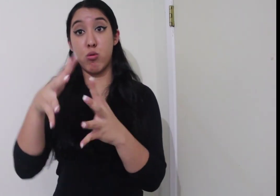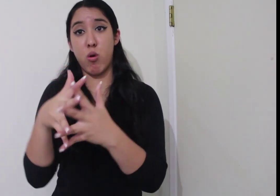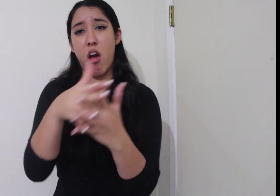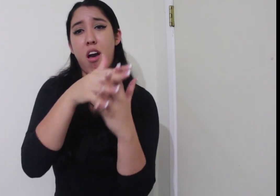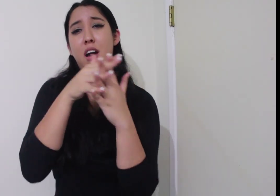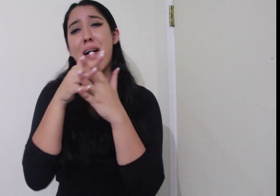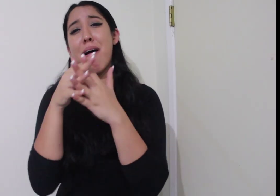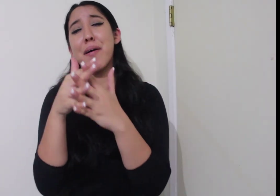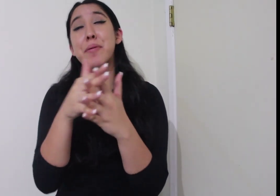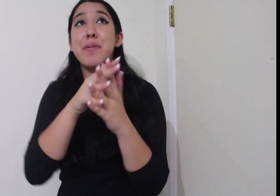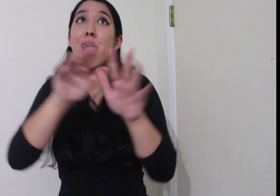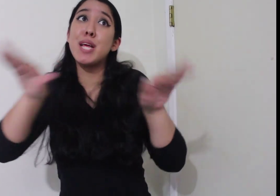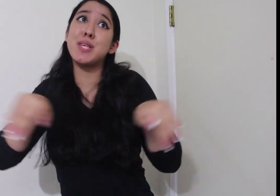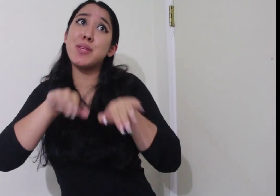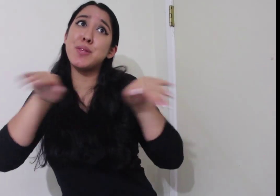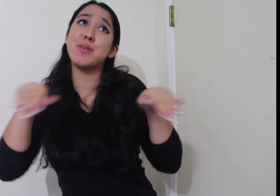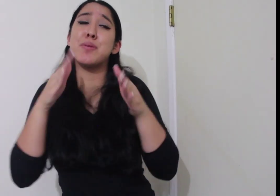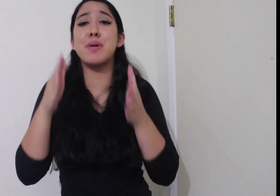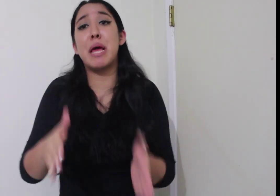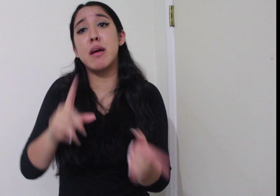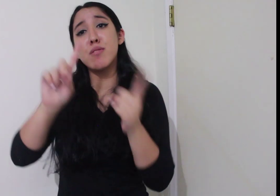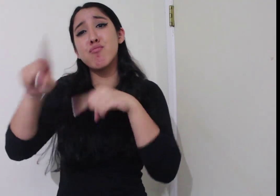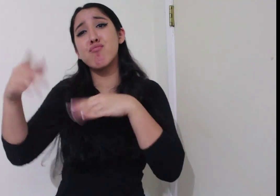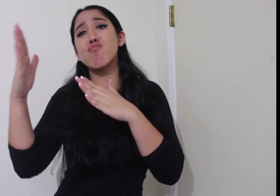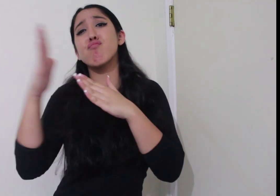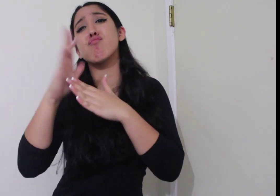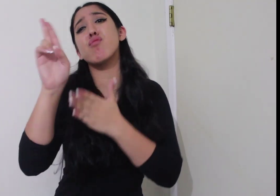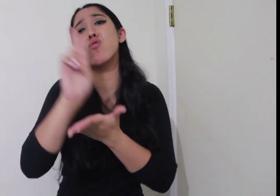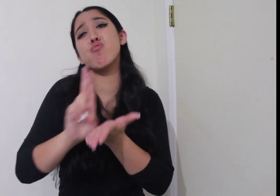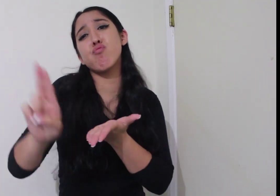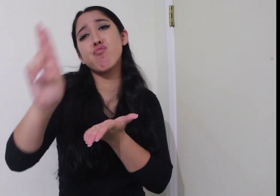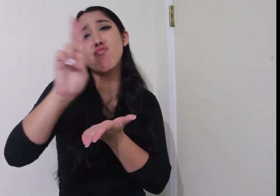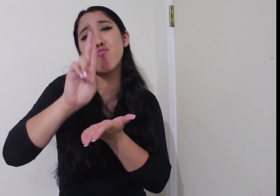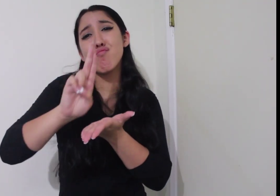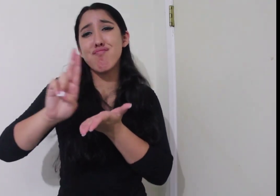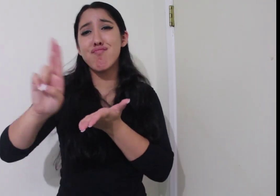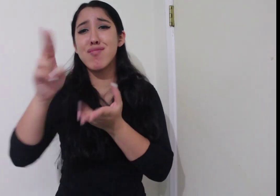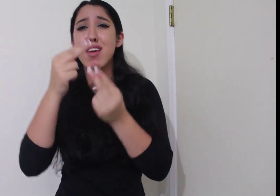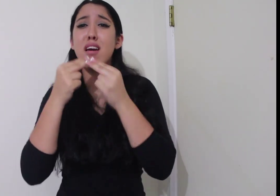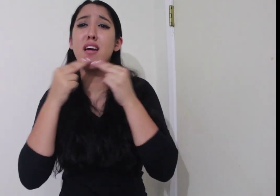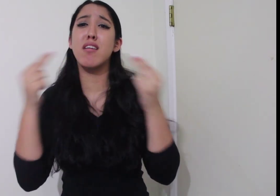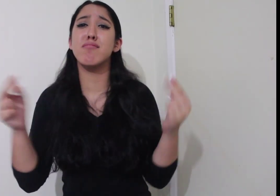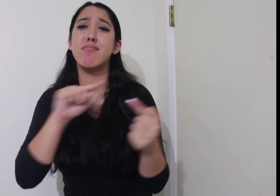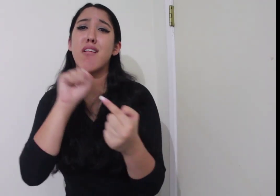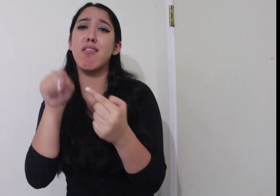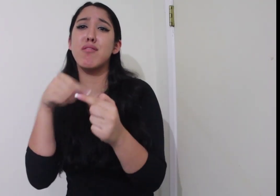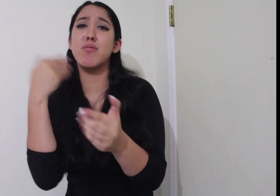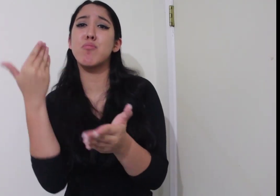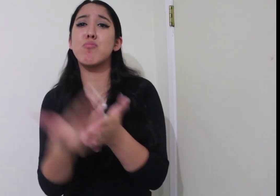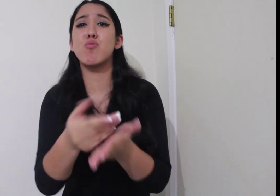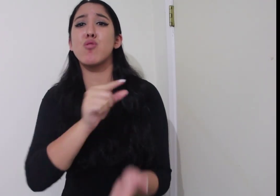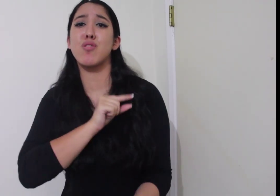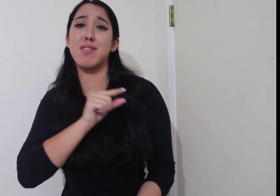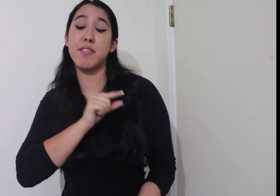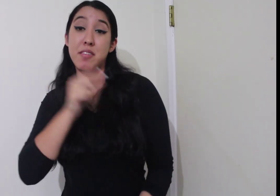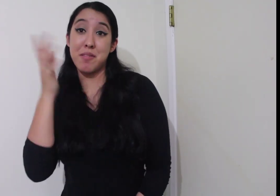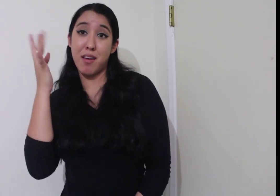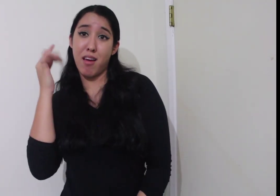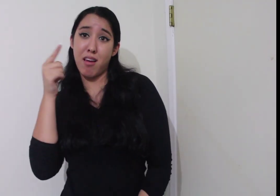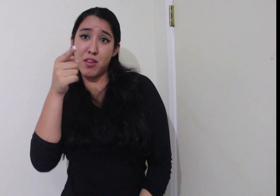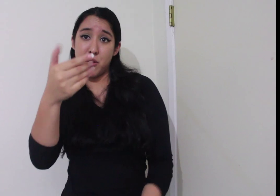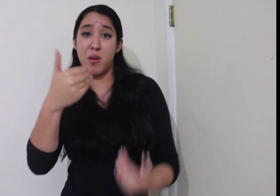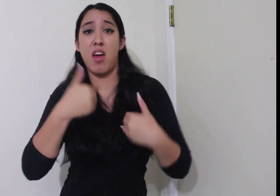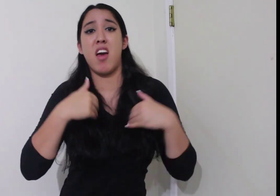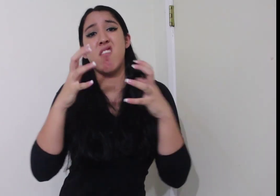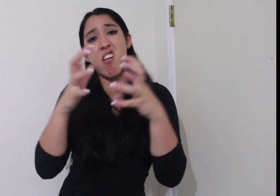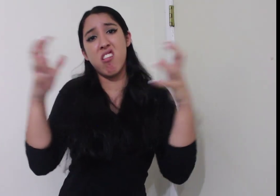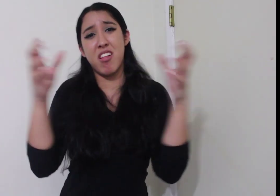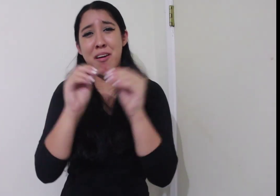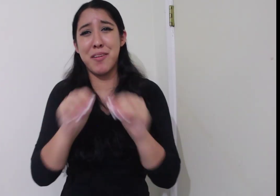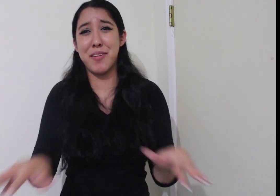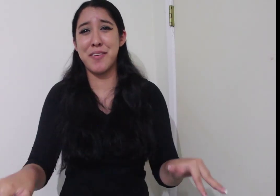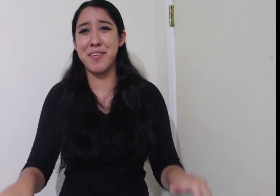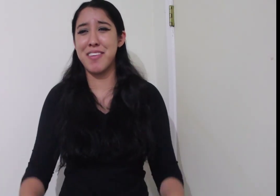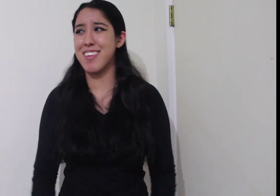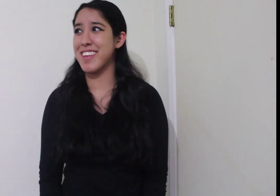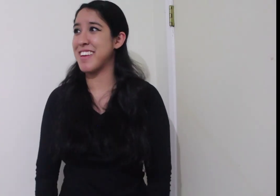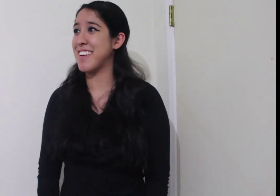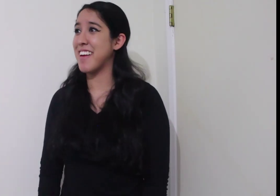while you are the All¬ American swimmer at a top university, innocent until proven guilty, with so much at stake.